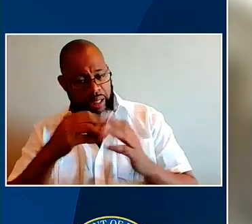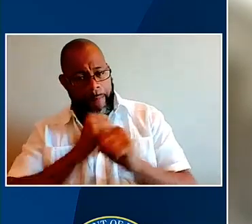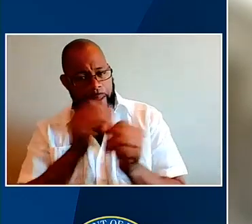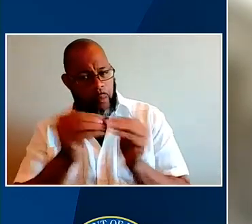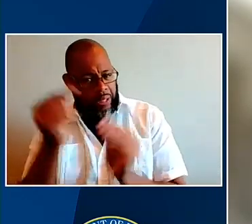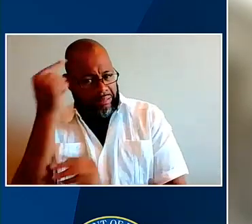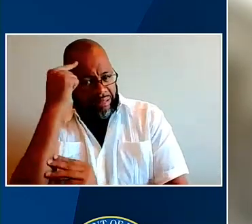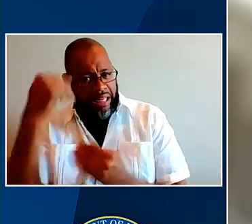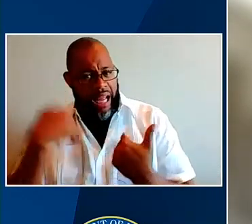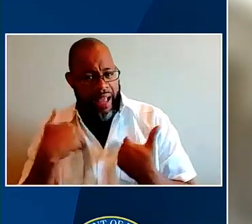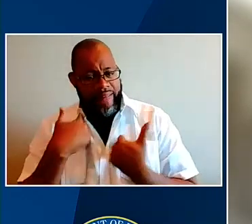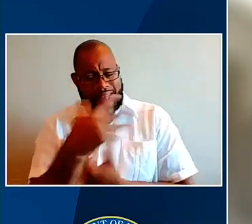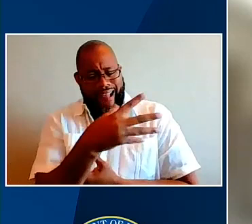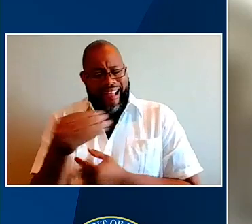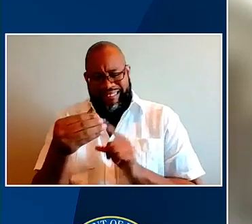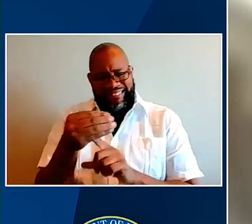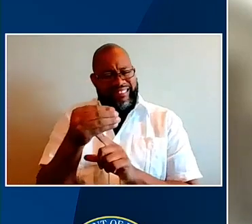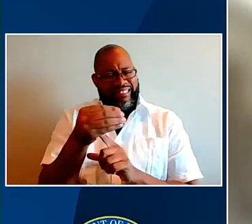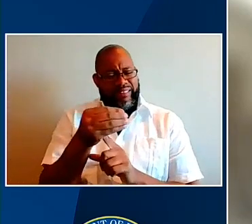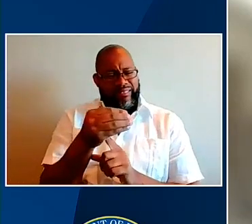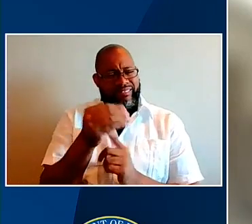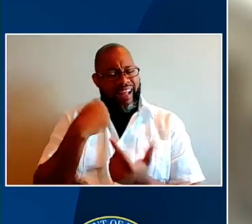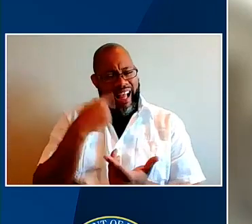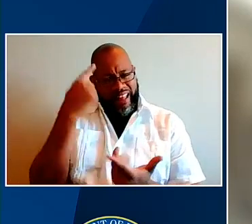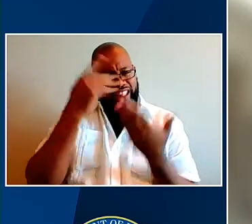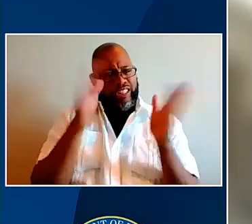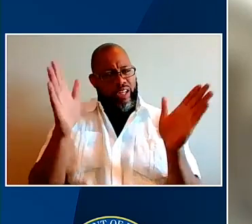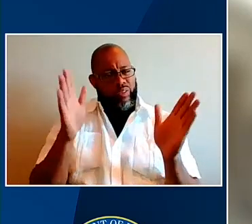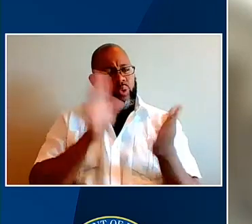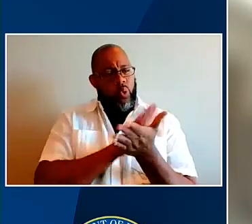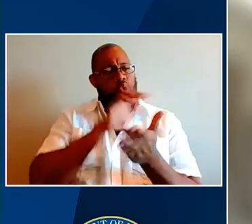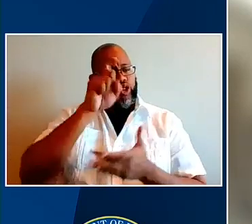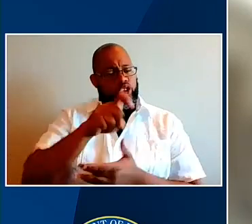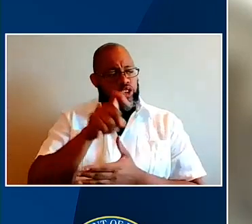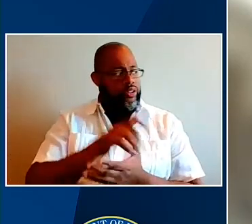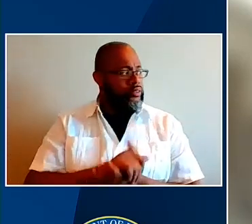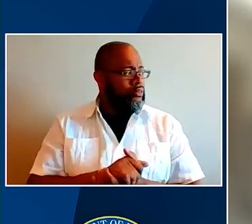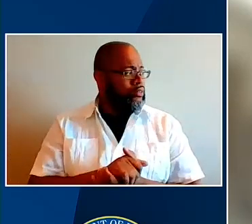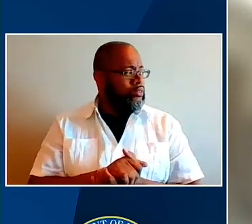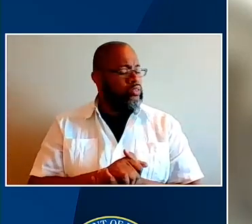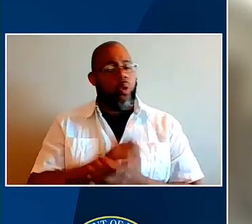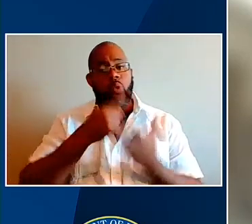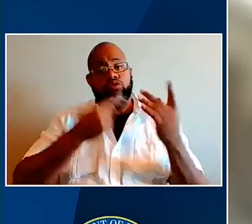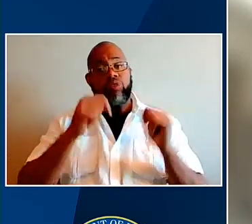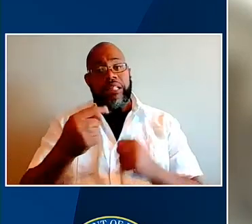an and in there, because I think generally schools should be- I think what you're trying to say there, right, is that